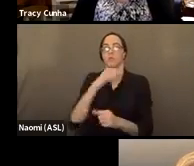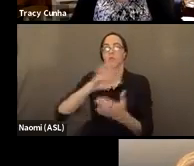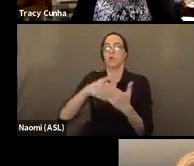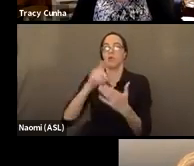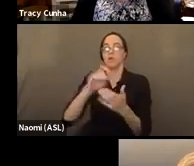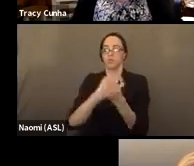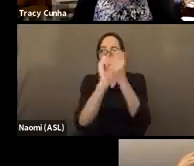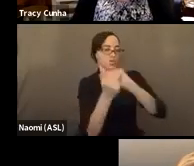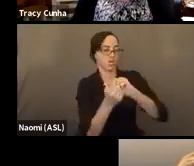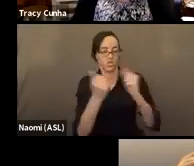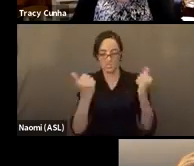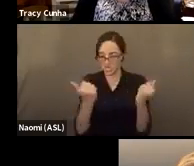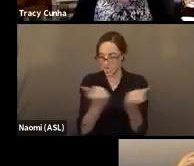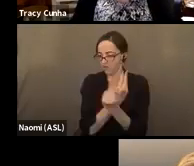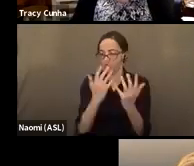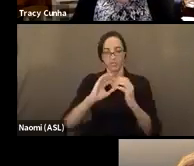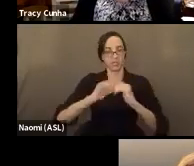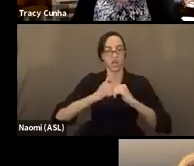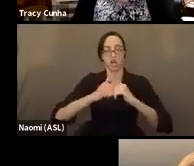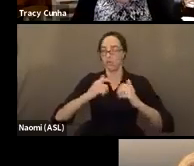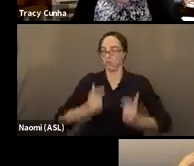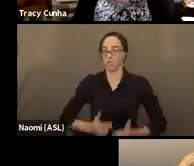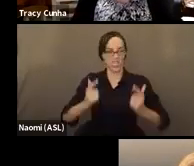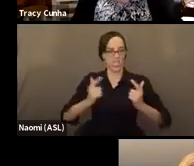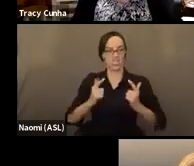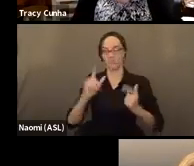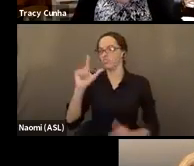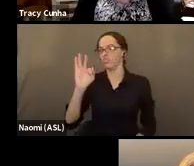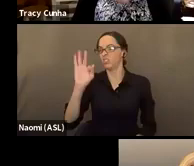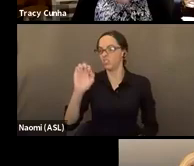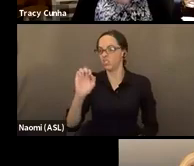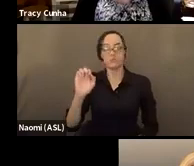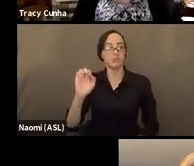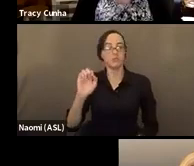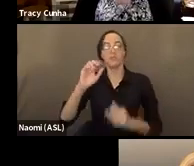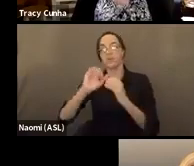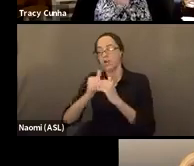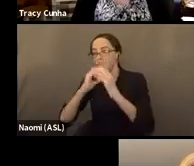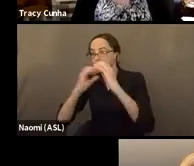others to how we even leave our house everything we have always done was not possible anymore